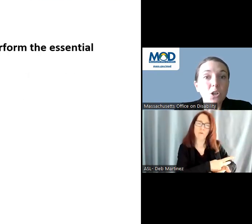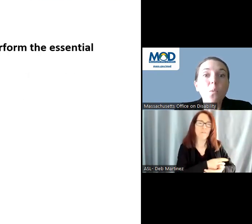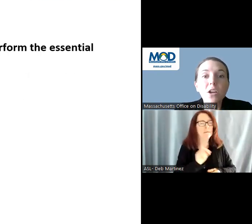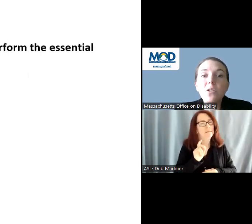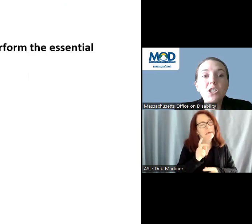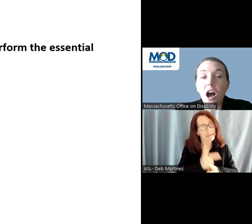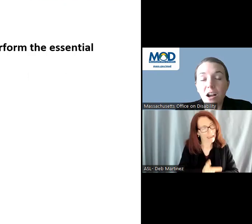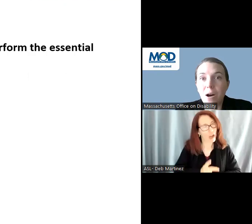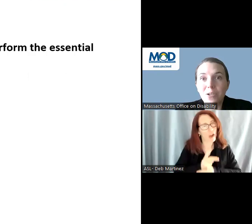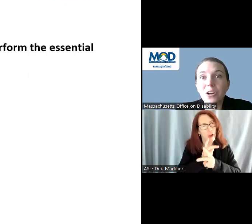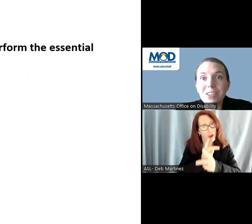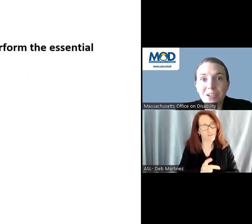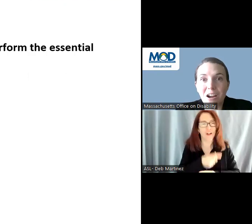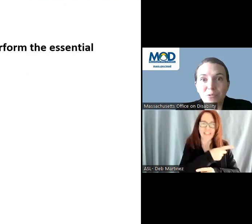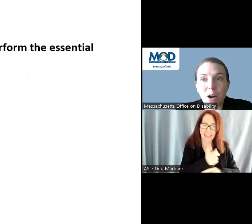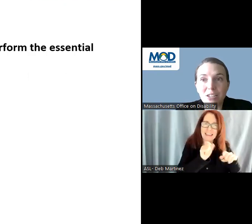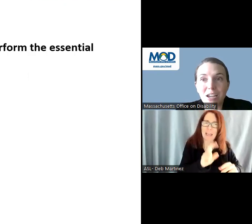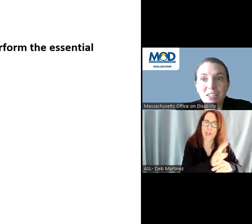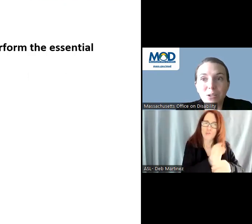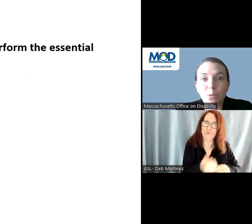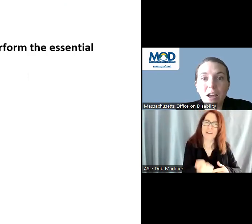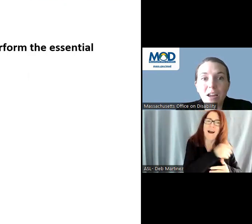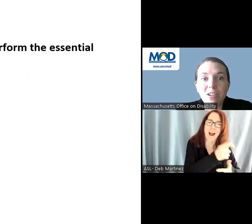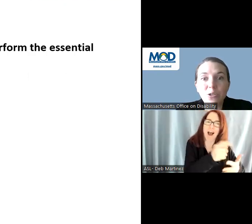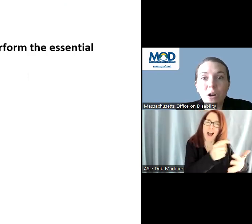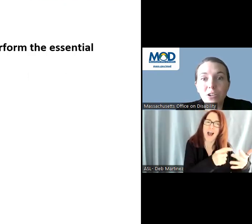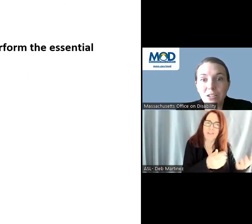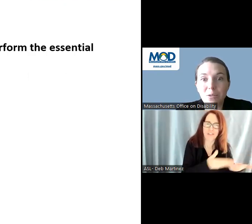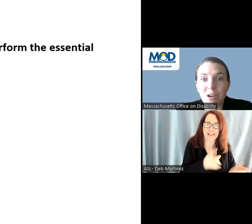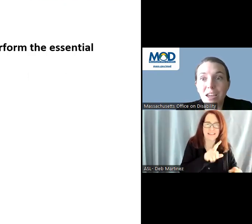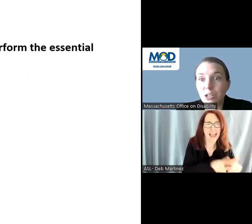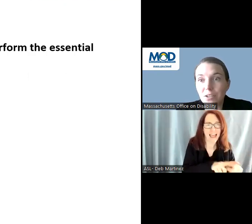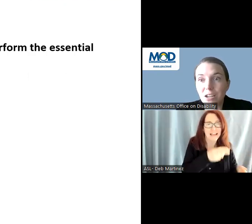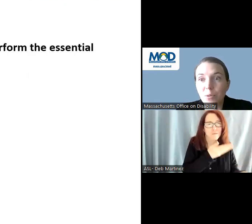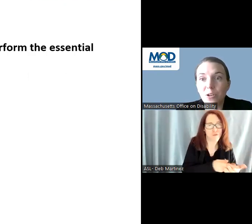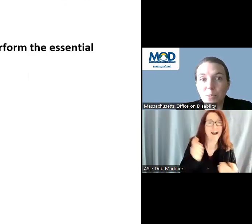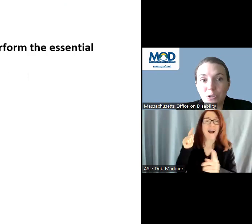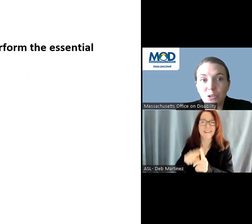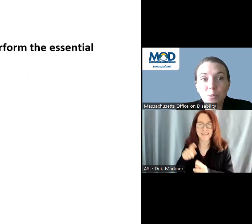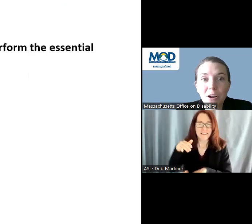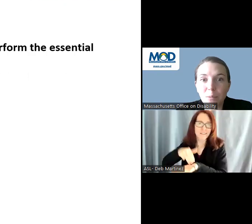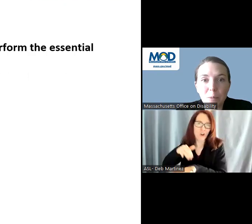So what are you going to talk about during the interactive process when you are dealing with a service animal or an emotional support animal?